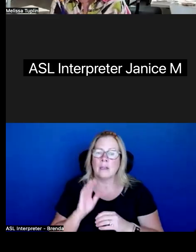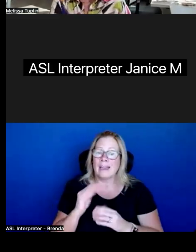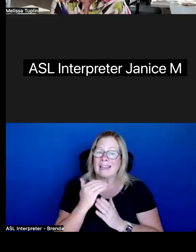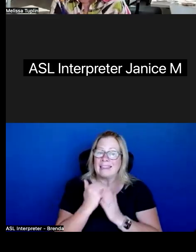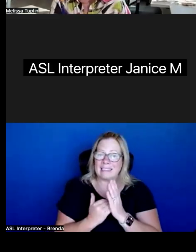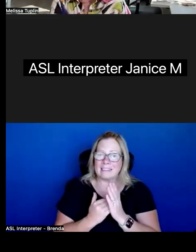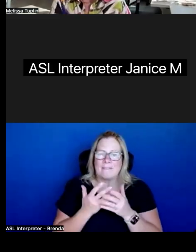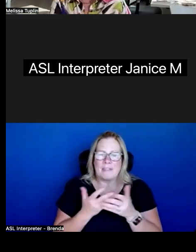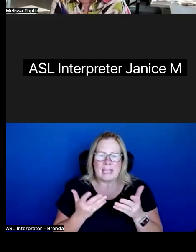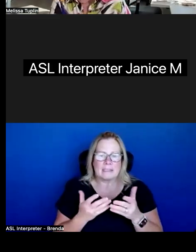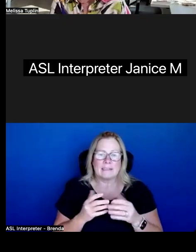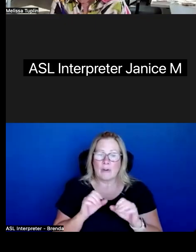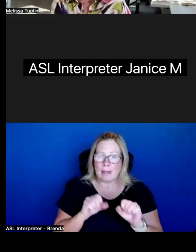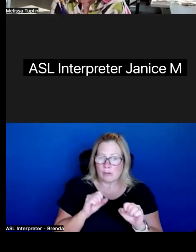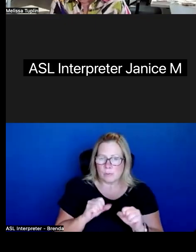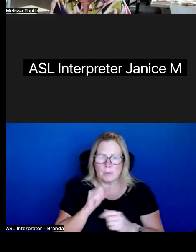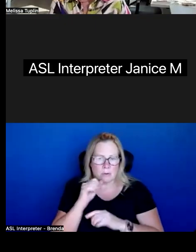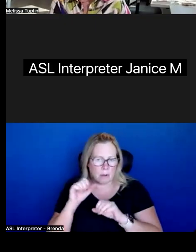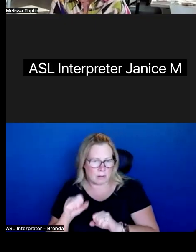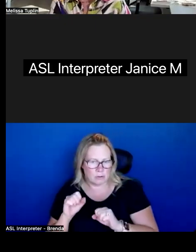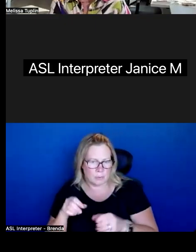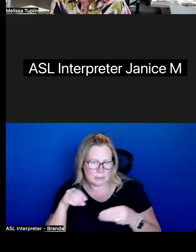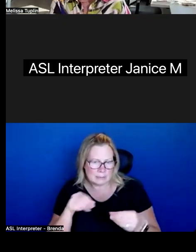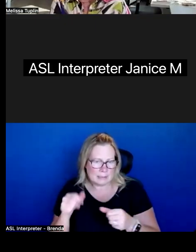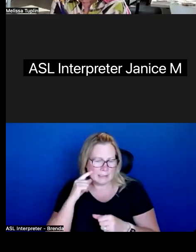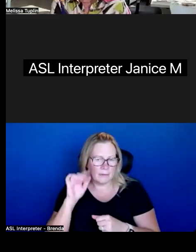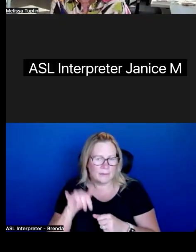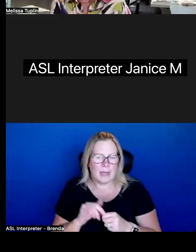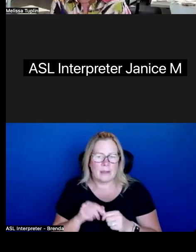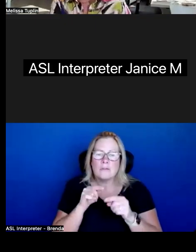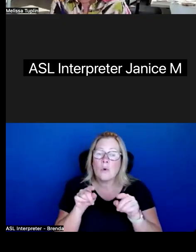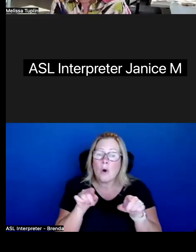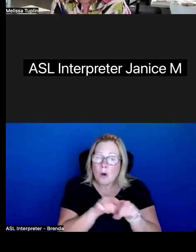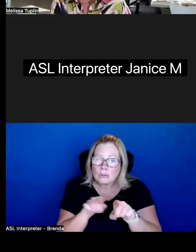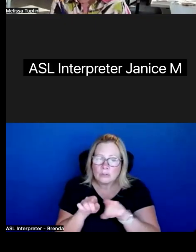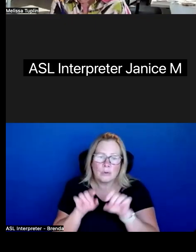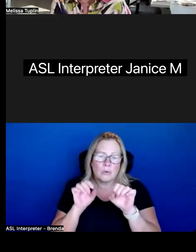are laid out in an investment agreement, which outlines how public funding cannot be used for